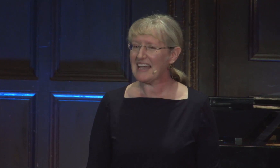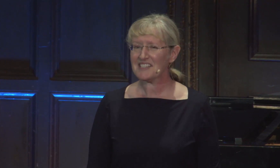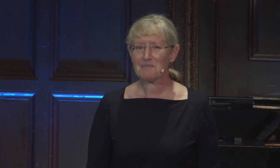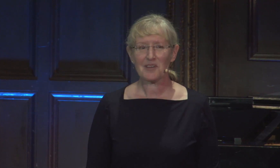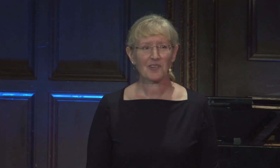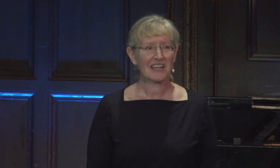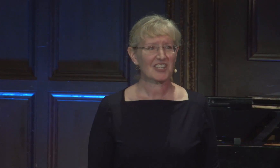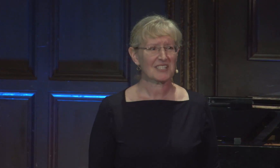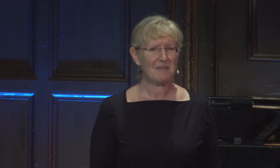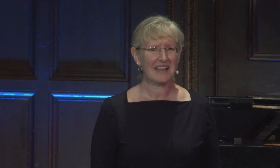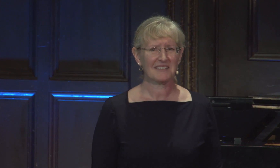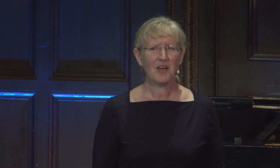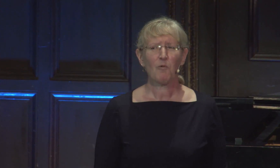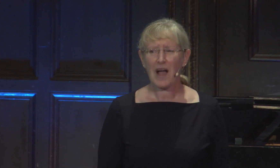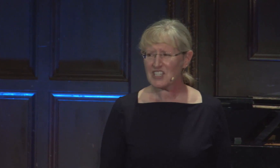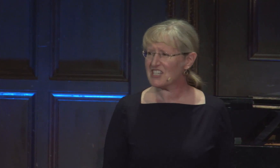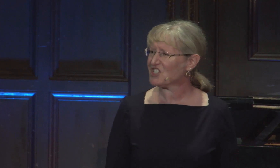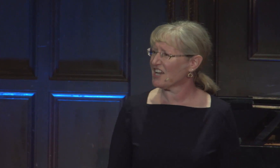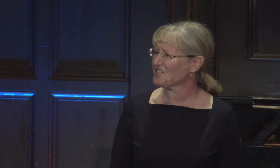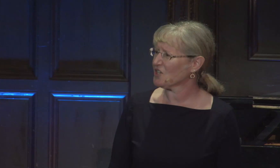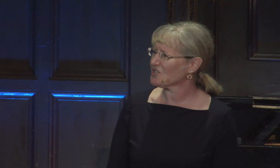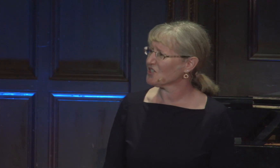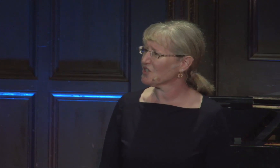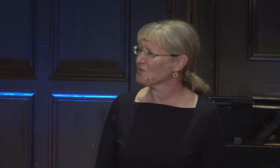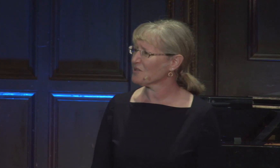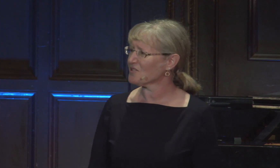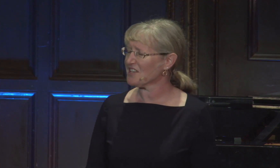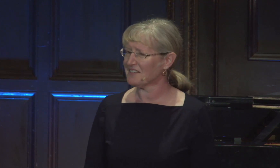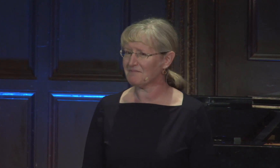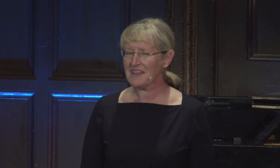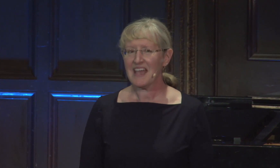I asked the mother I just met why she had chosen to cue with her son,